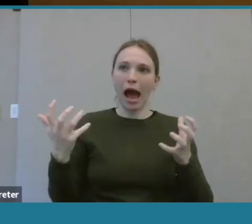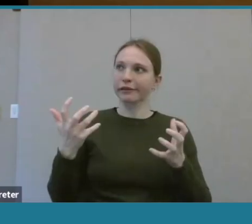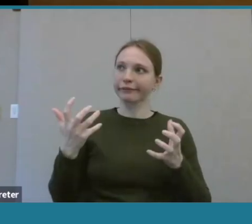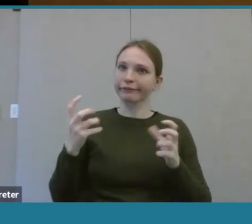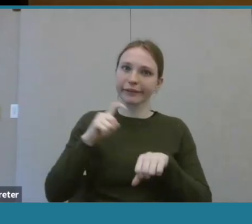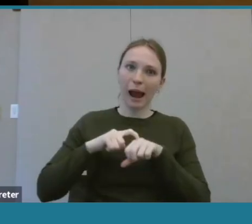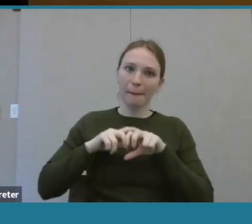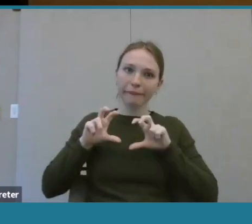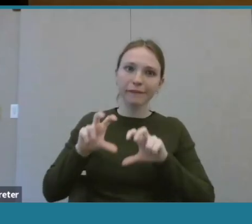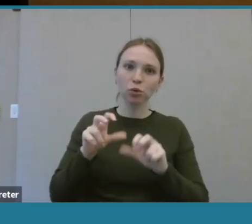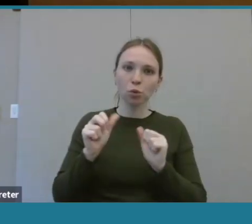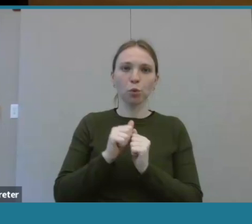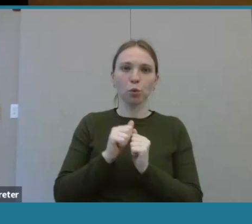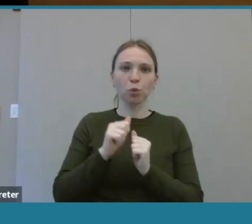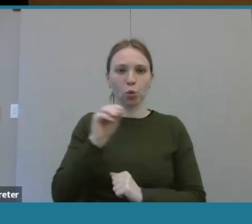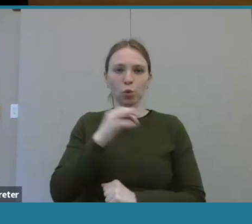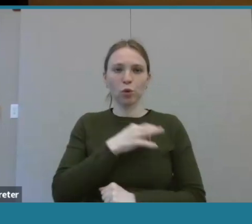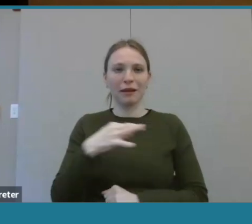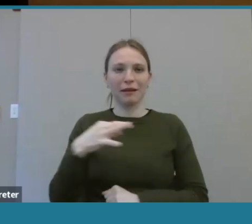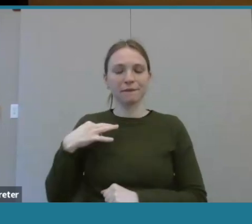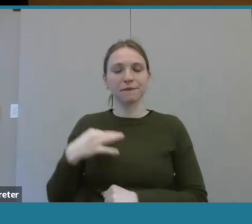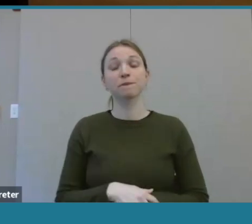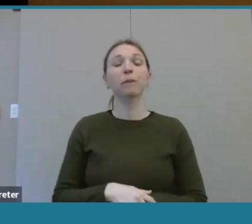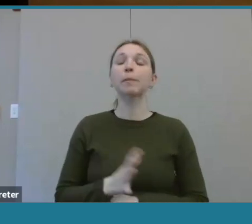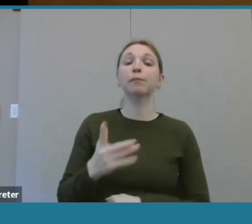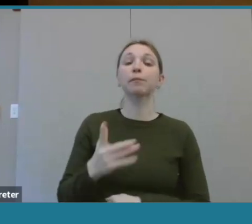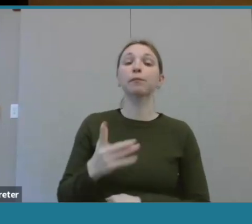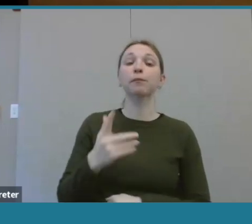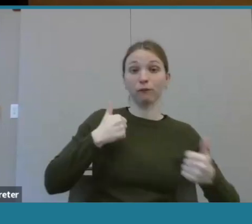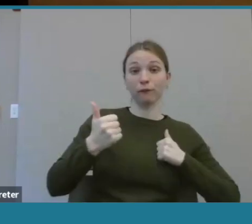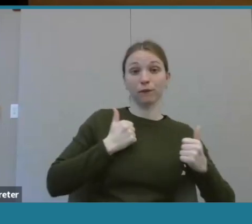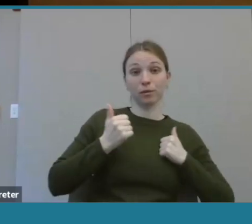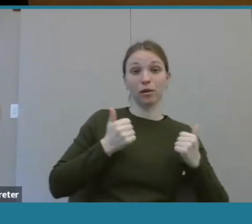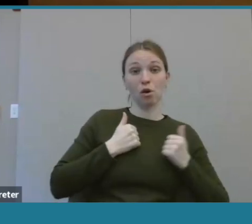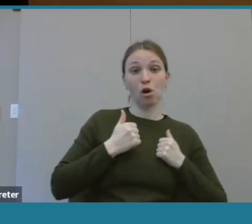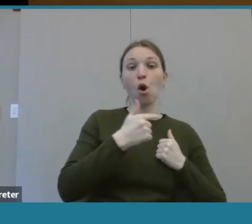So with gorillas and the themes we came to is gorillas, we are constantly engaged in